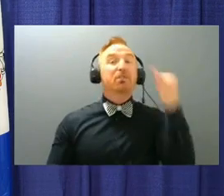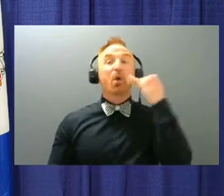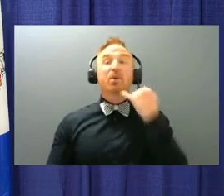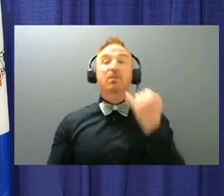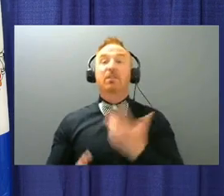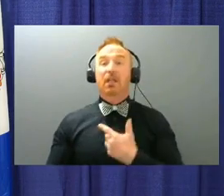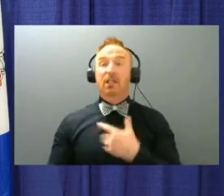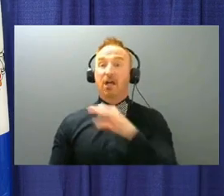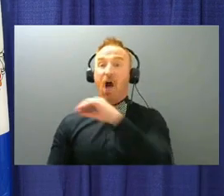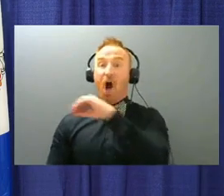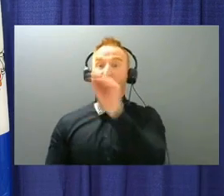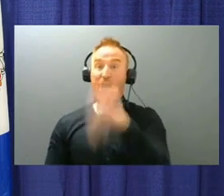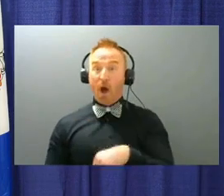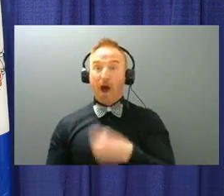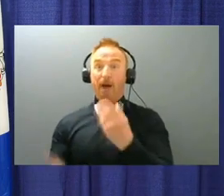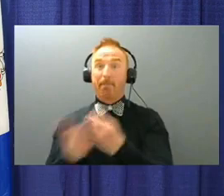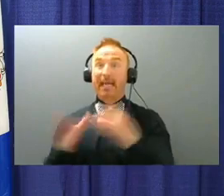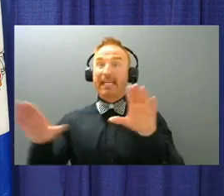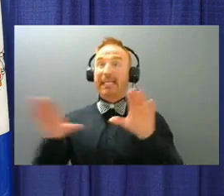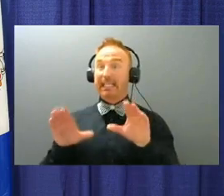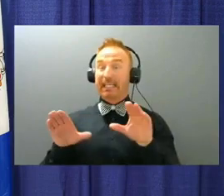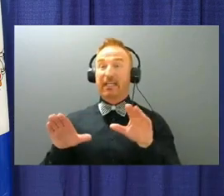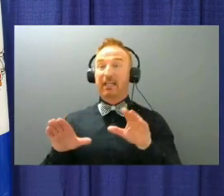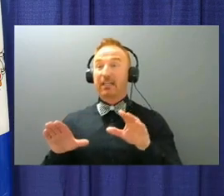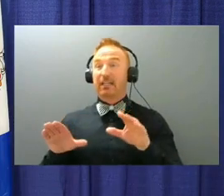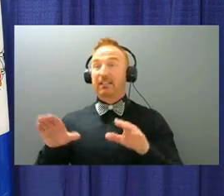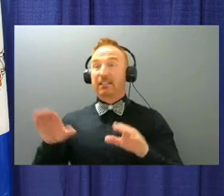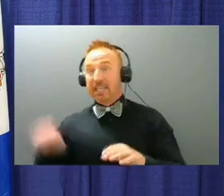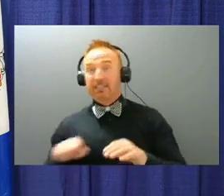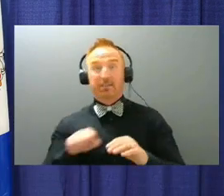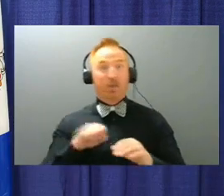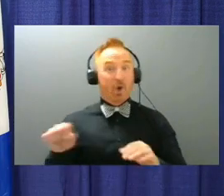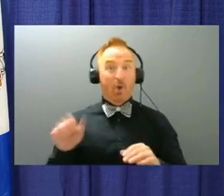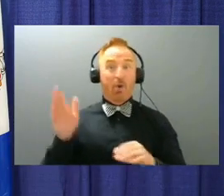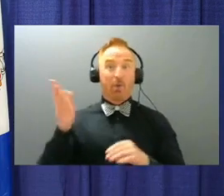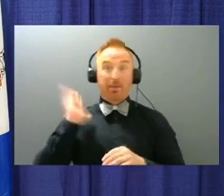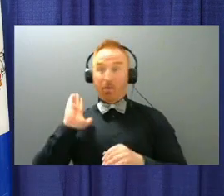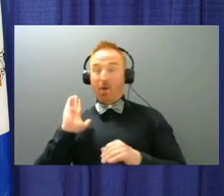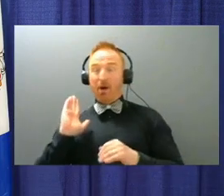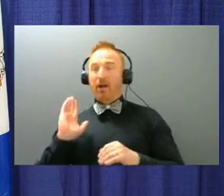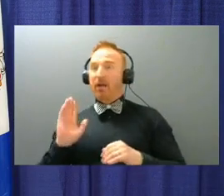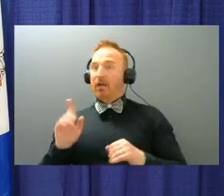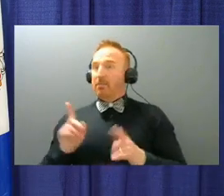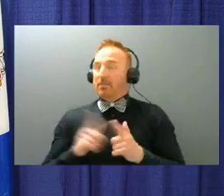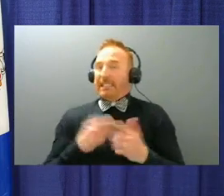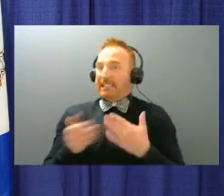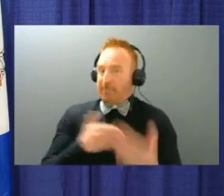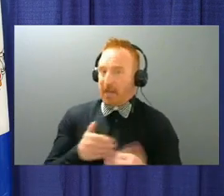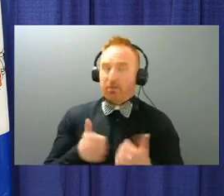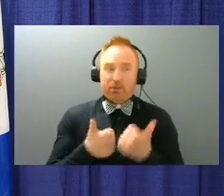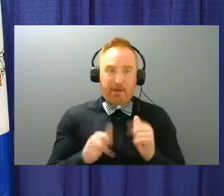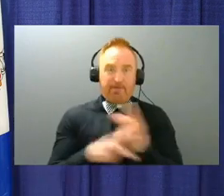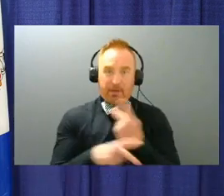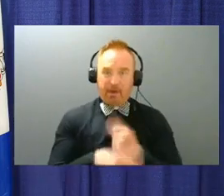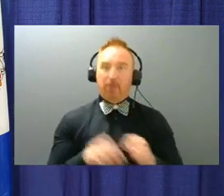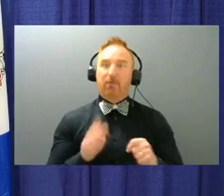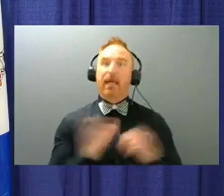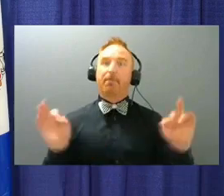coming from Ottawa or not, the health and safety of our students is of the utmost importance as we get back to this new normal, back to